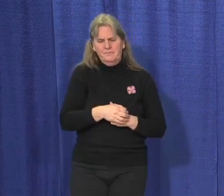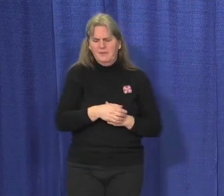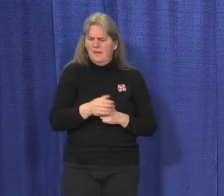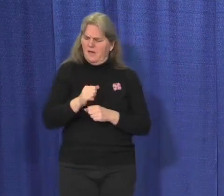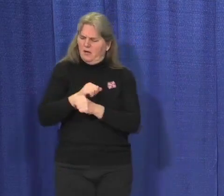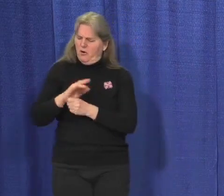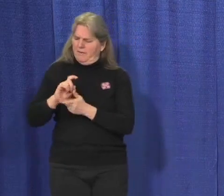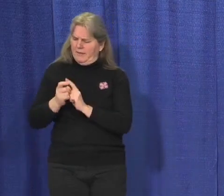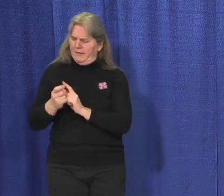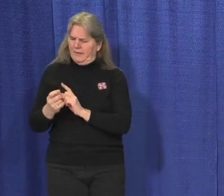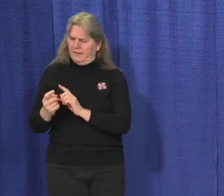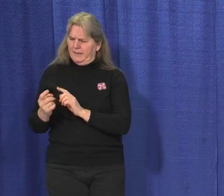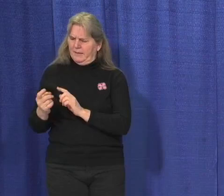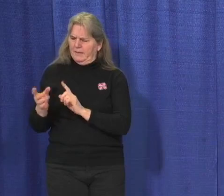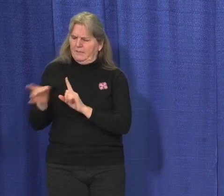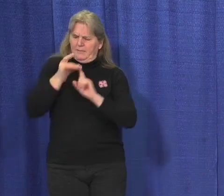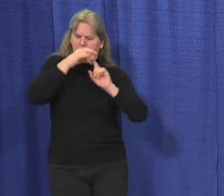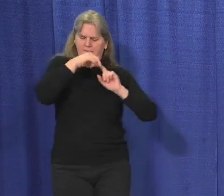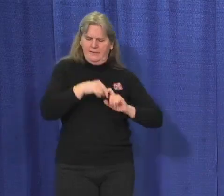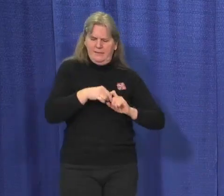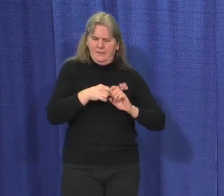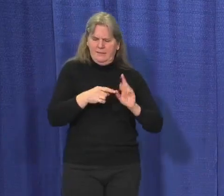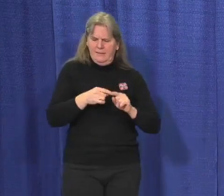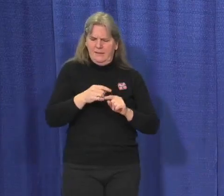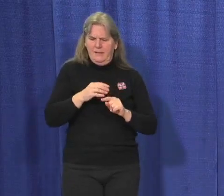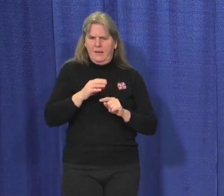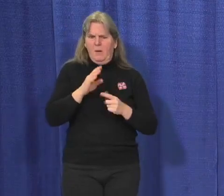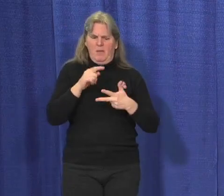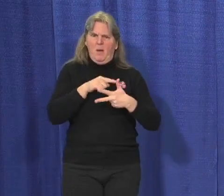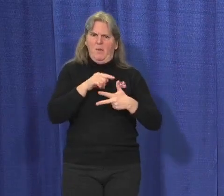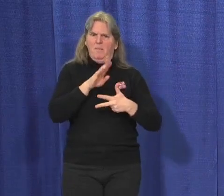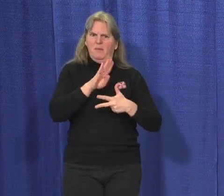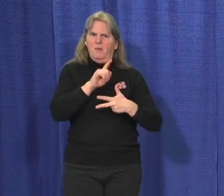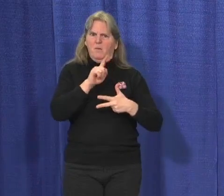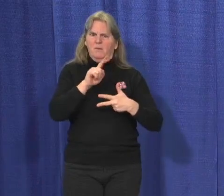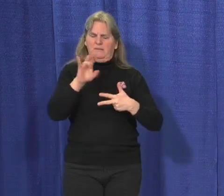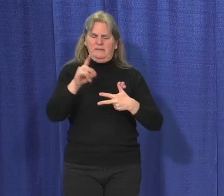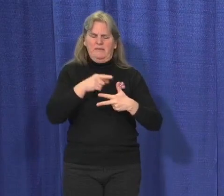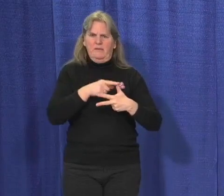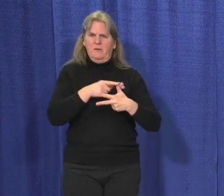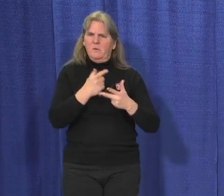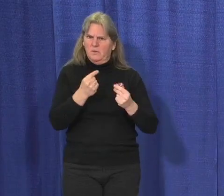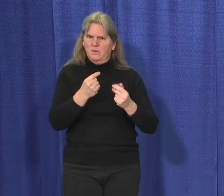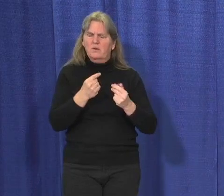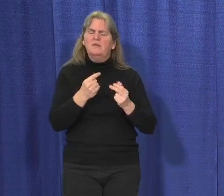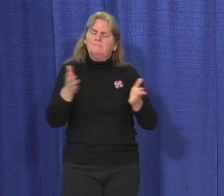introduction of these variants especially the fast spreading B.1.1.7 remains getting as many